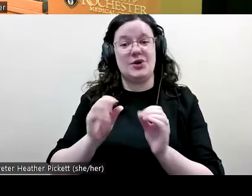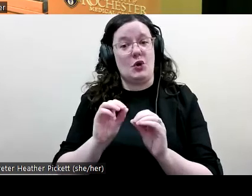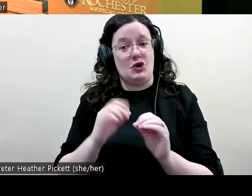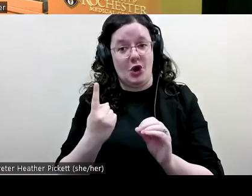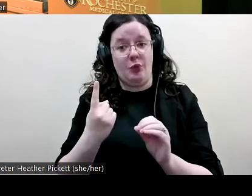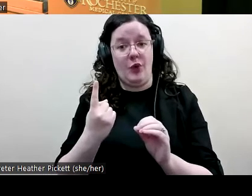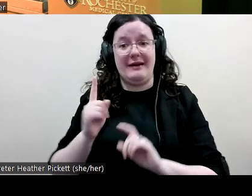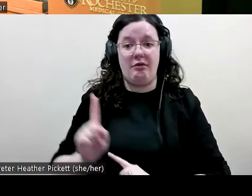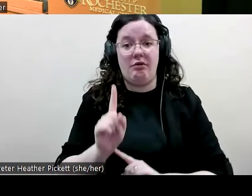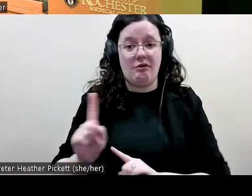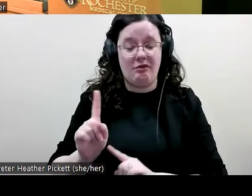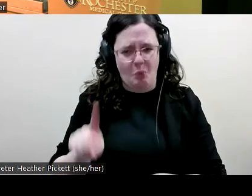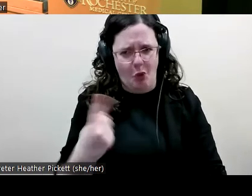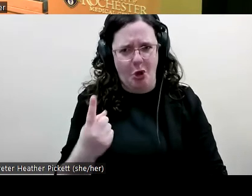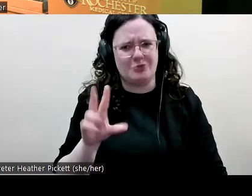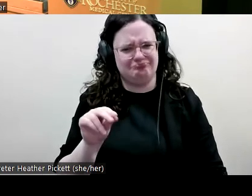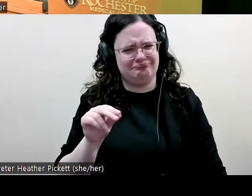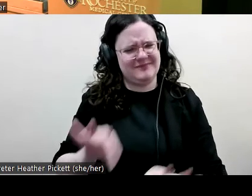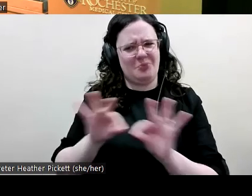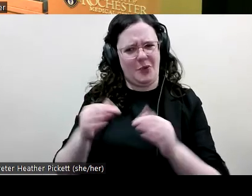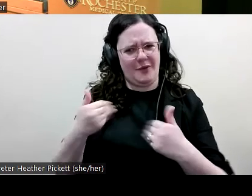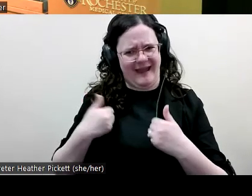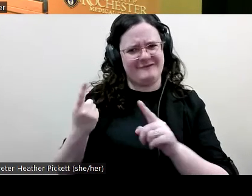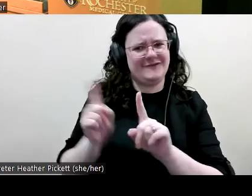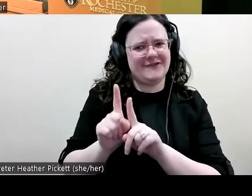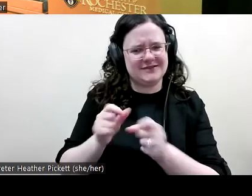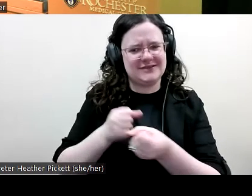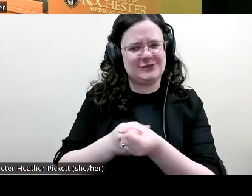someone to walk beside them and I think when we think holistically at the about the person